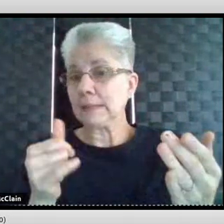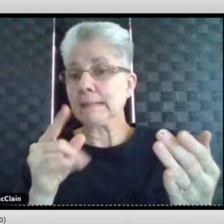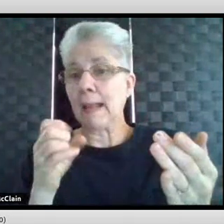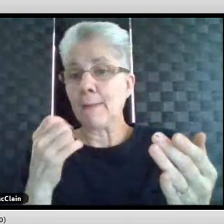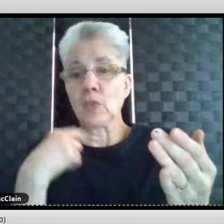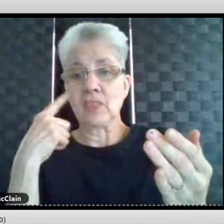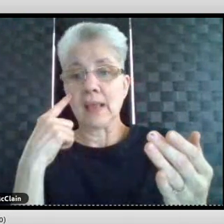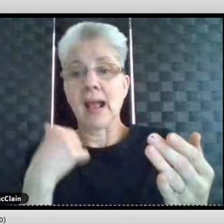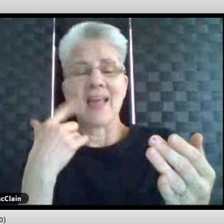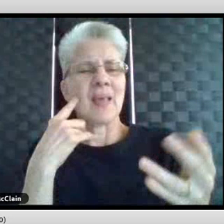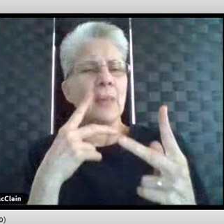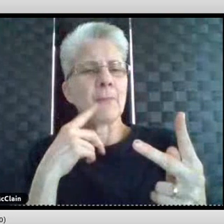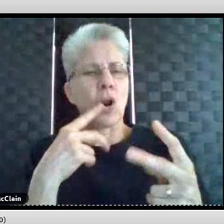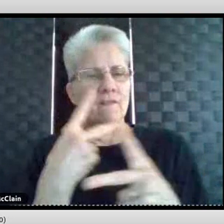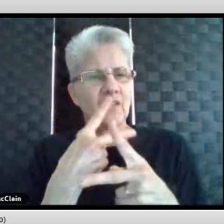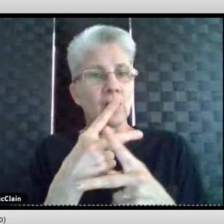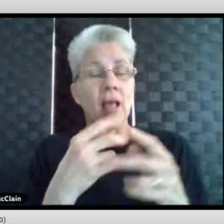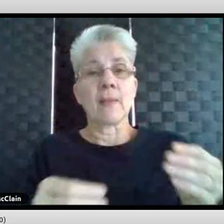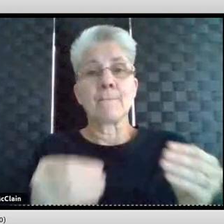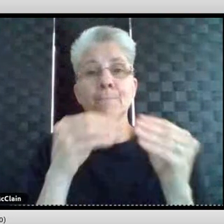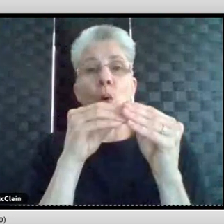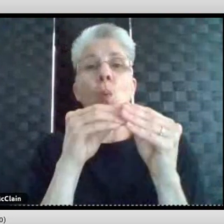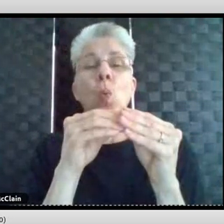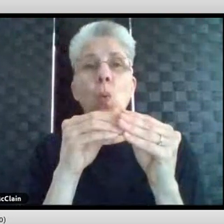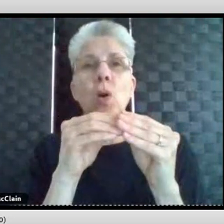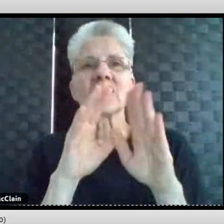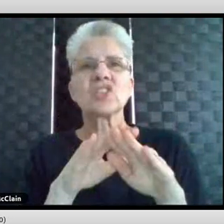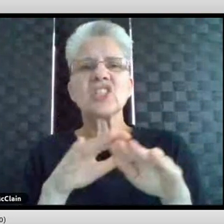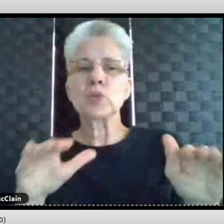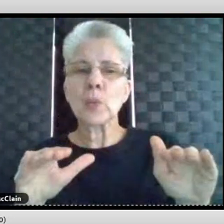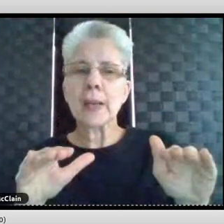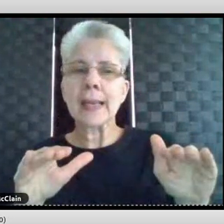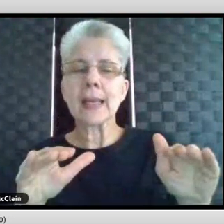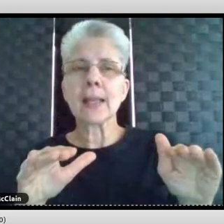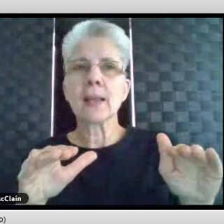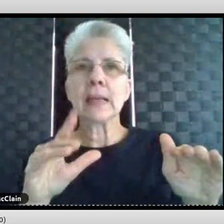I think people are figuring out that the more children here